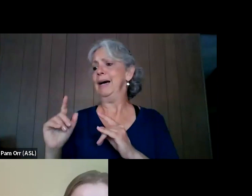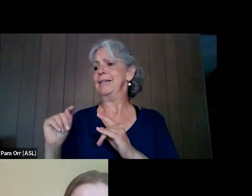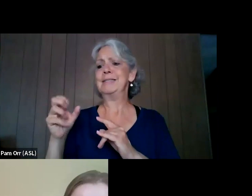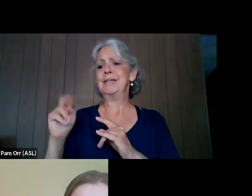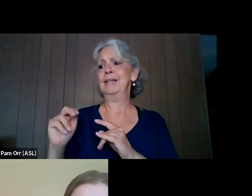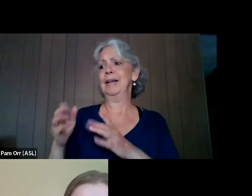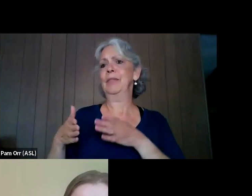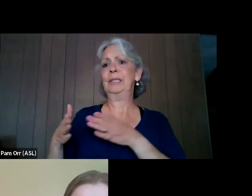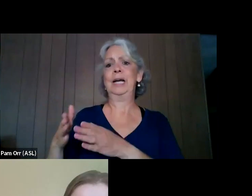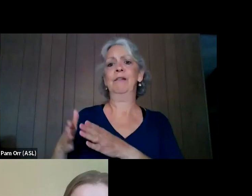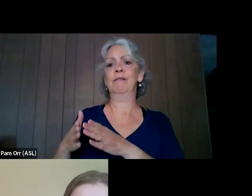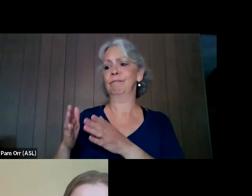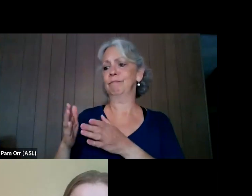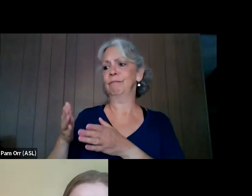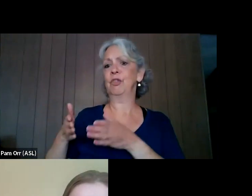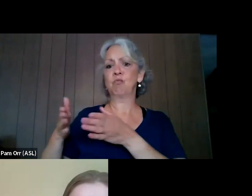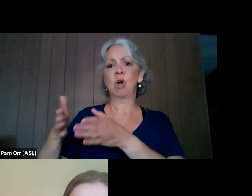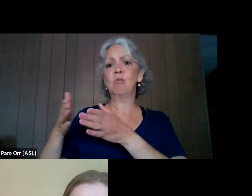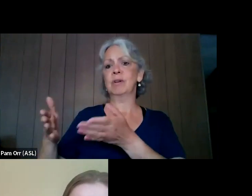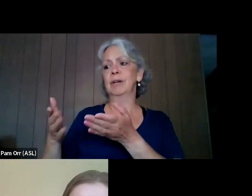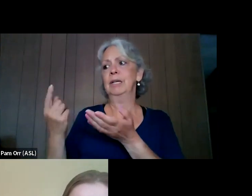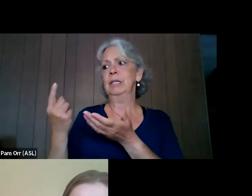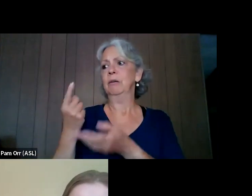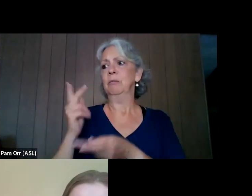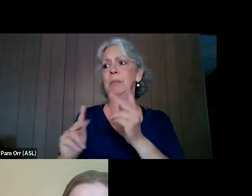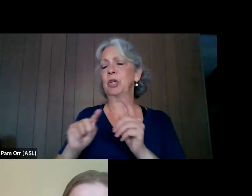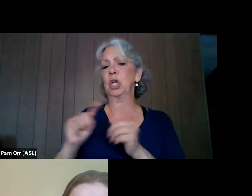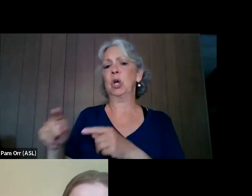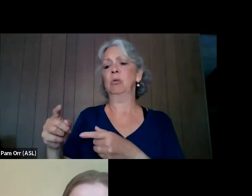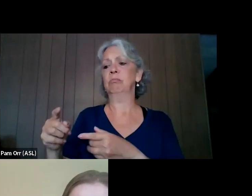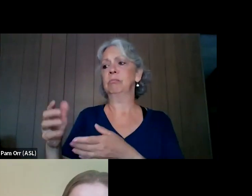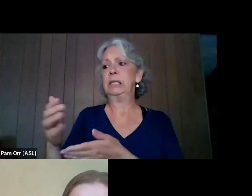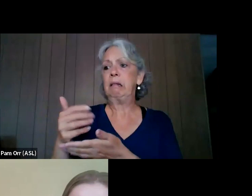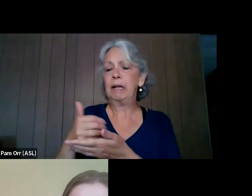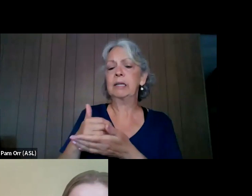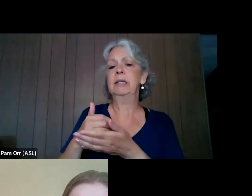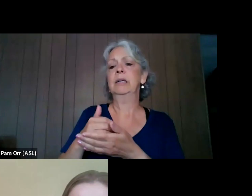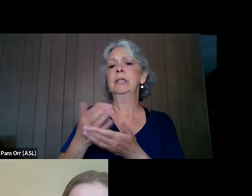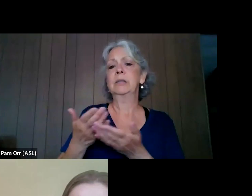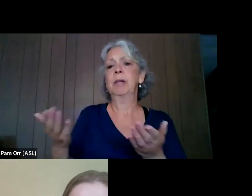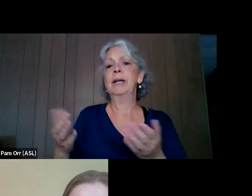where people could just go get some supplies. Especially with the hot weather coming.